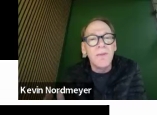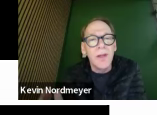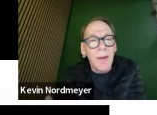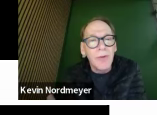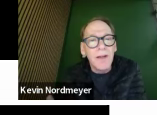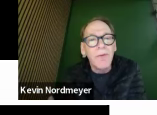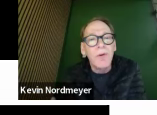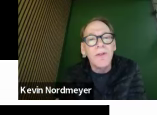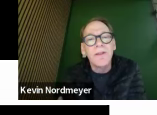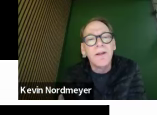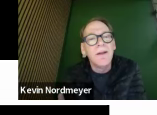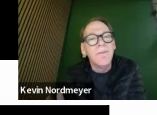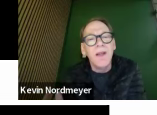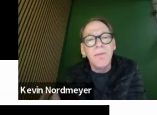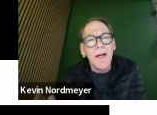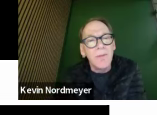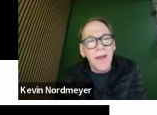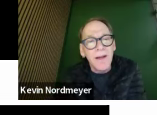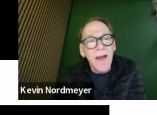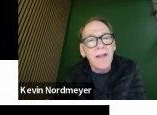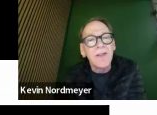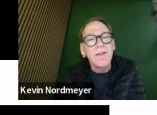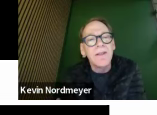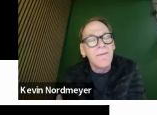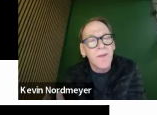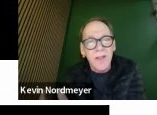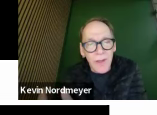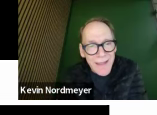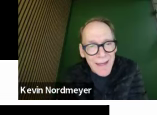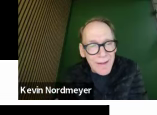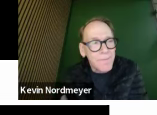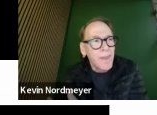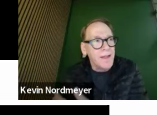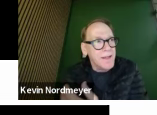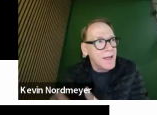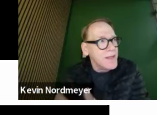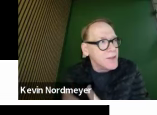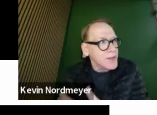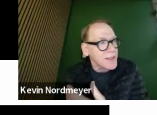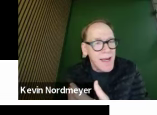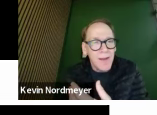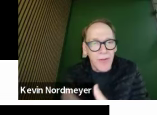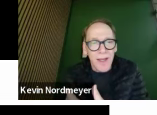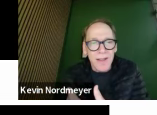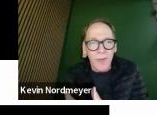reasonable operating force, minimize repetitive actions. So again, none of these are saying things